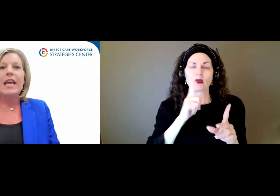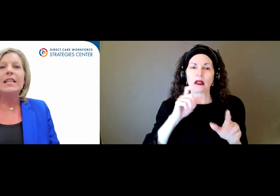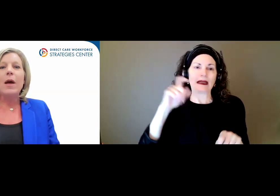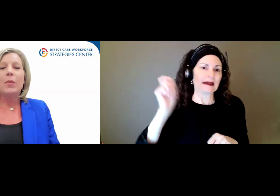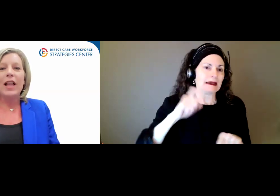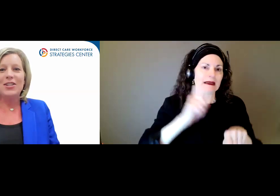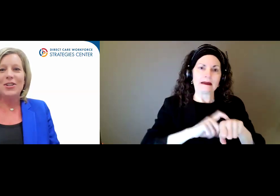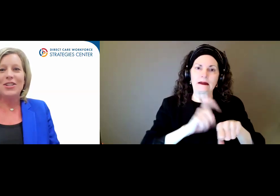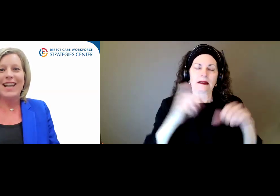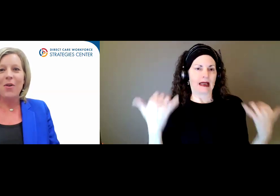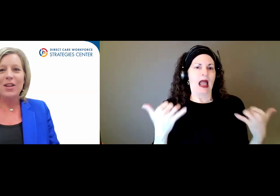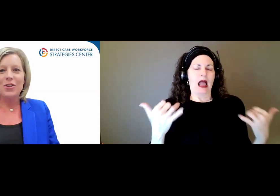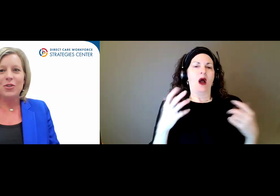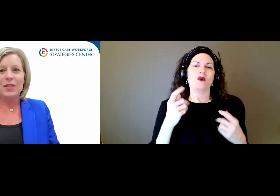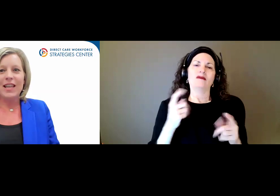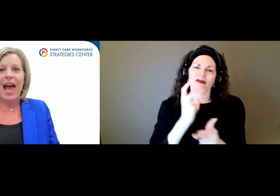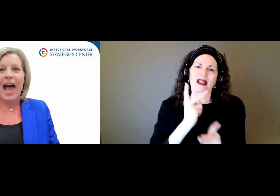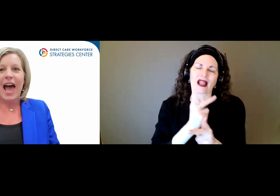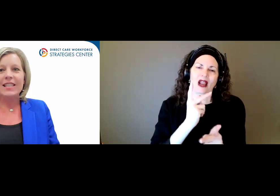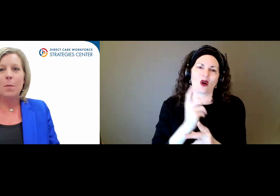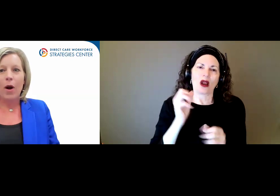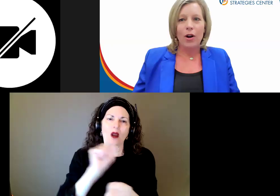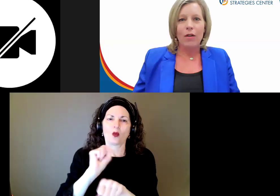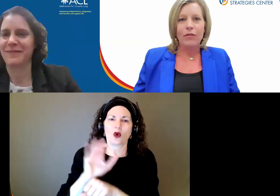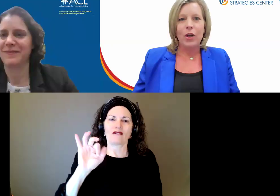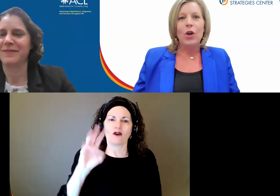It is my pleasure to now introduce Alison Barkoff,